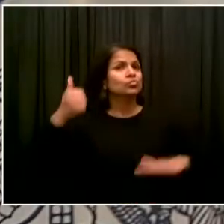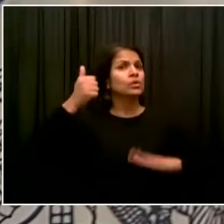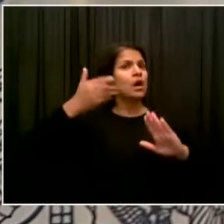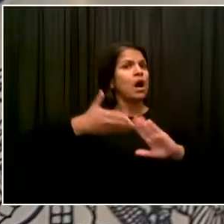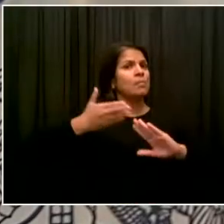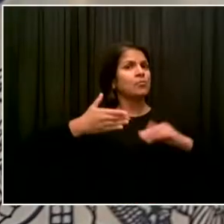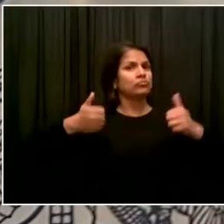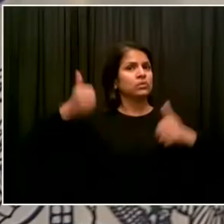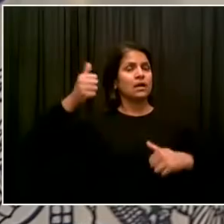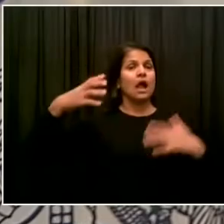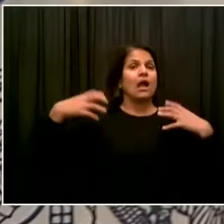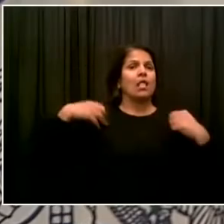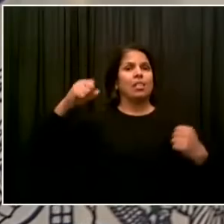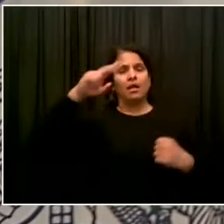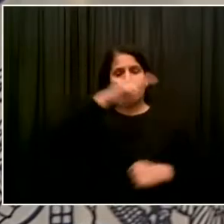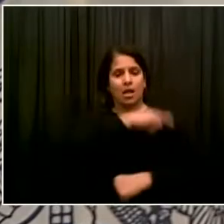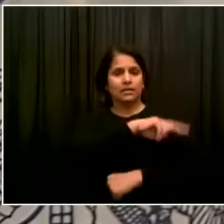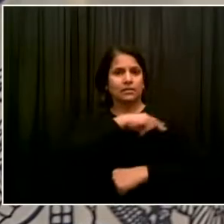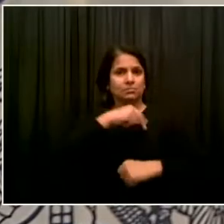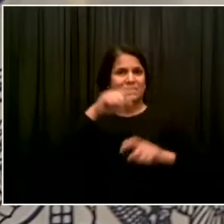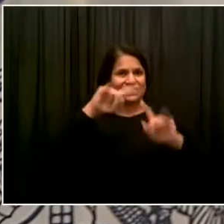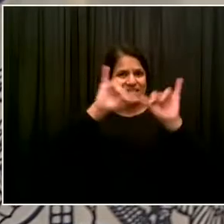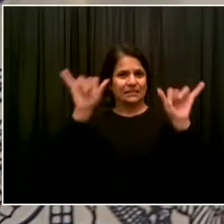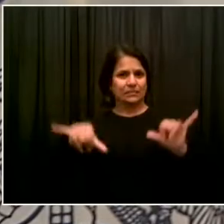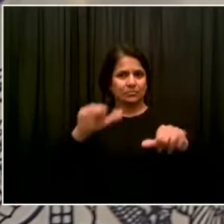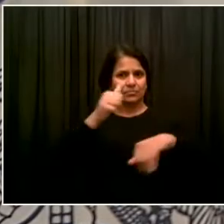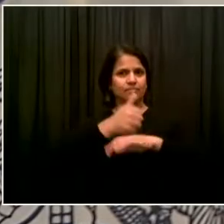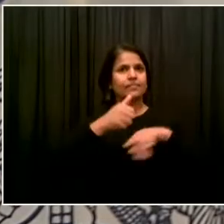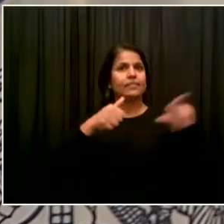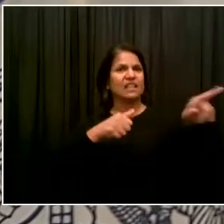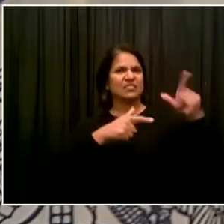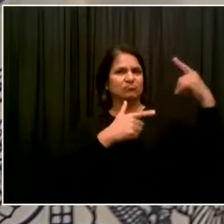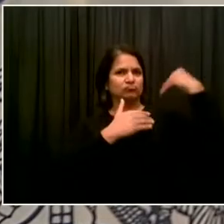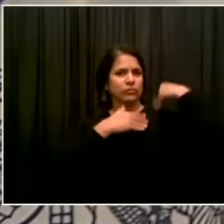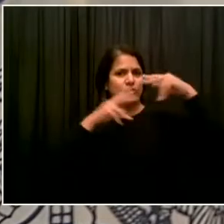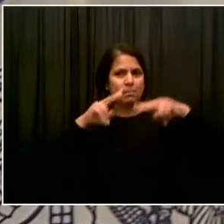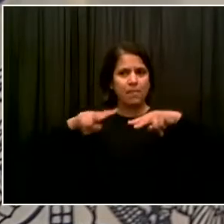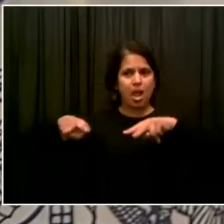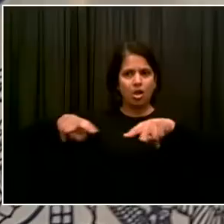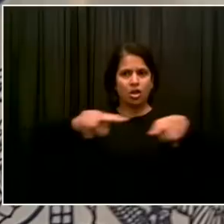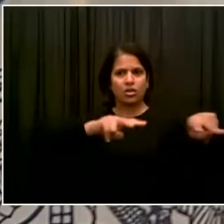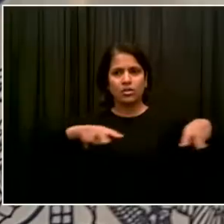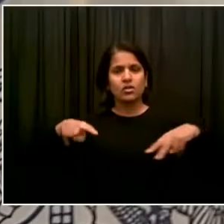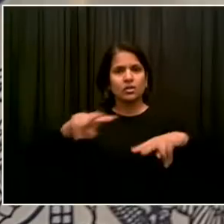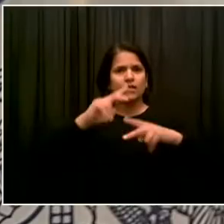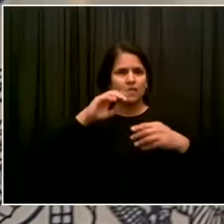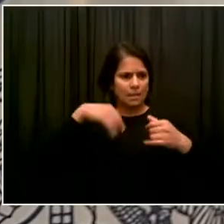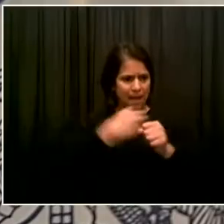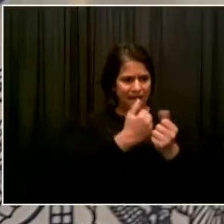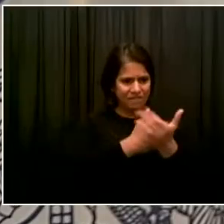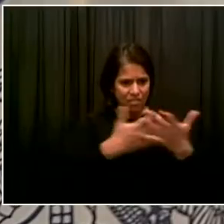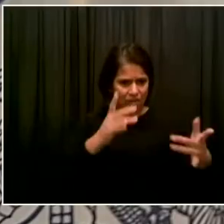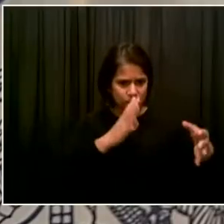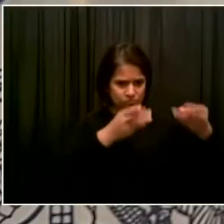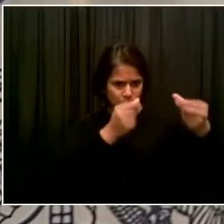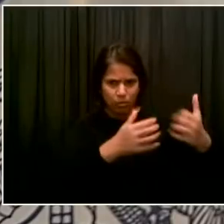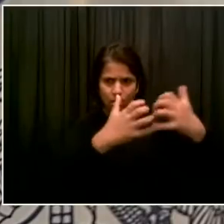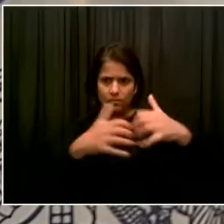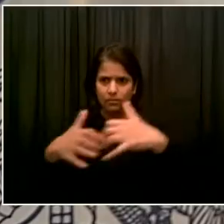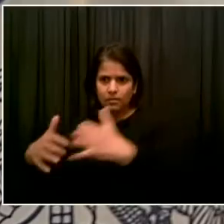CONTROL I WANT TO REMIND YOU THAT DR. KATZ RUNS THE LARGEST